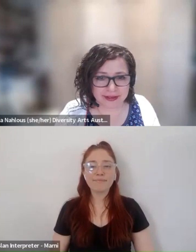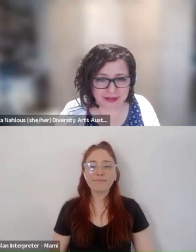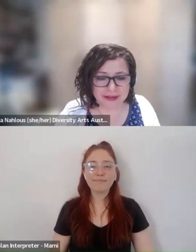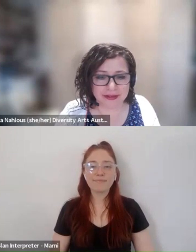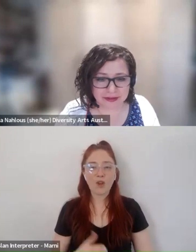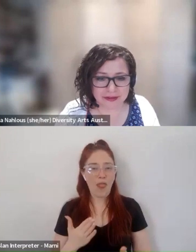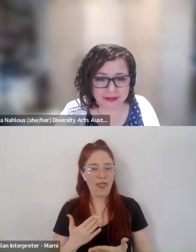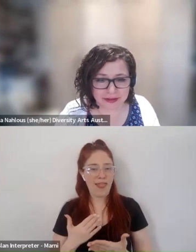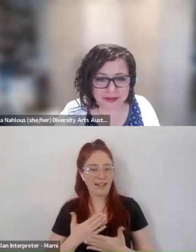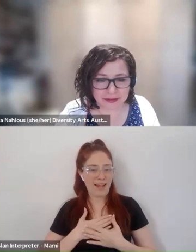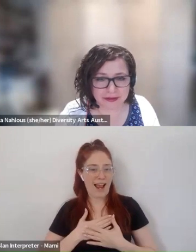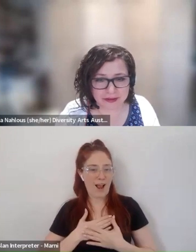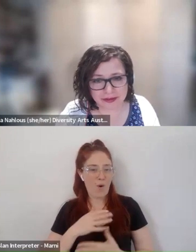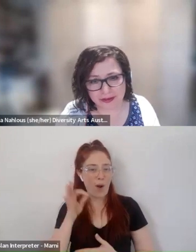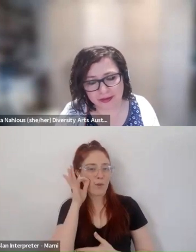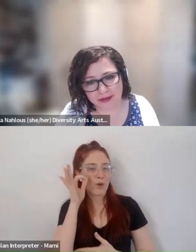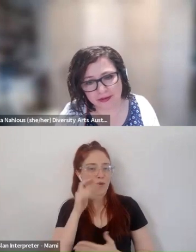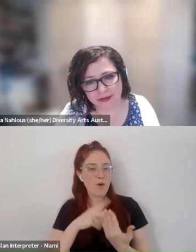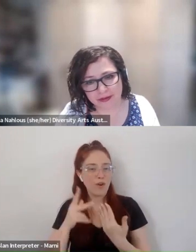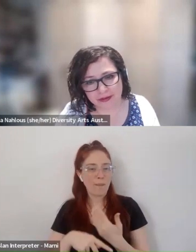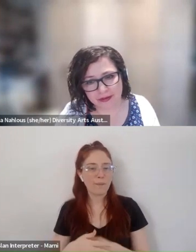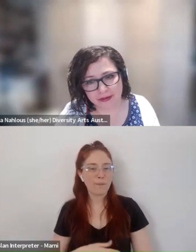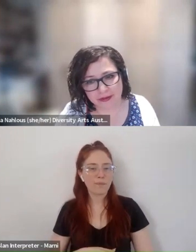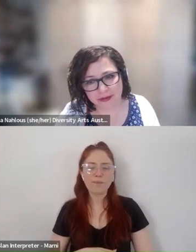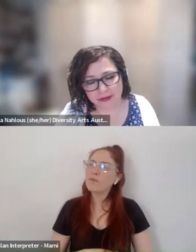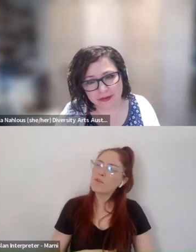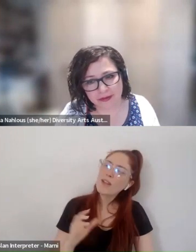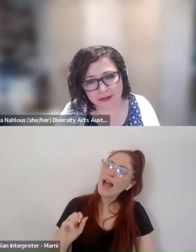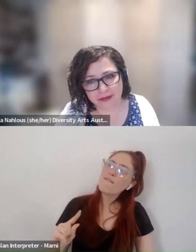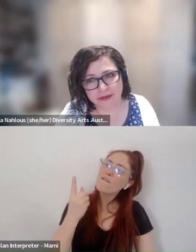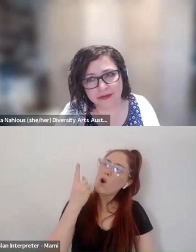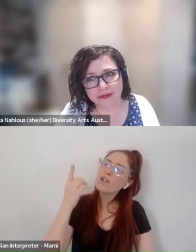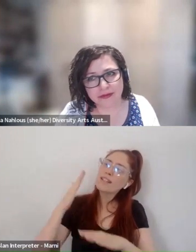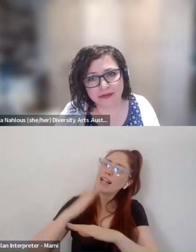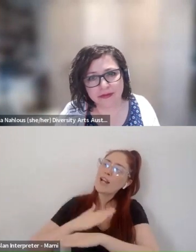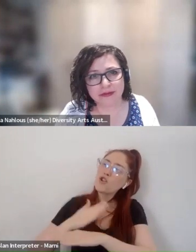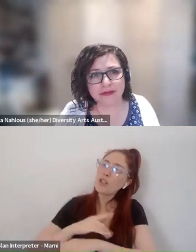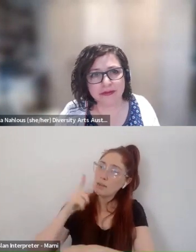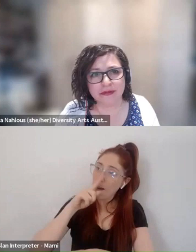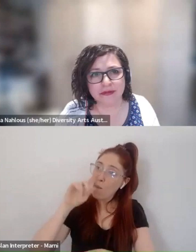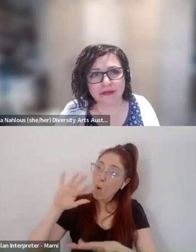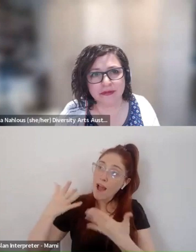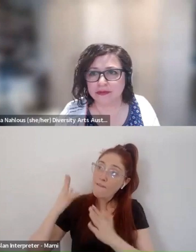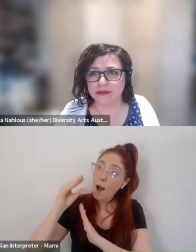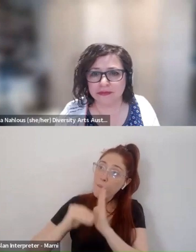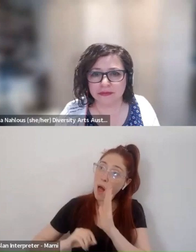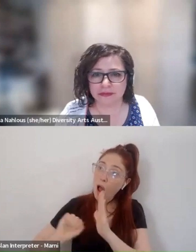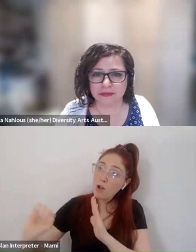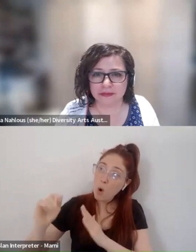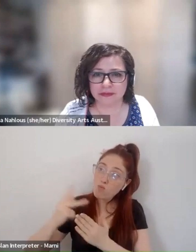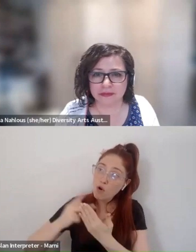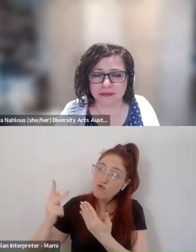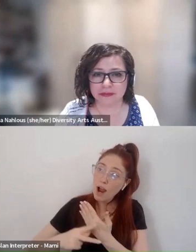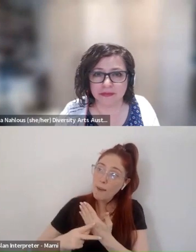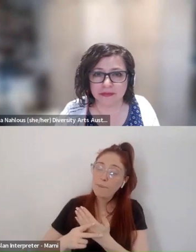Program. So they have First Nations people that apply to be part of that program. Do you know it's a really good question